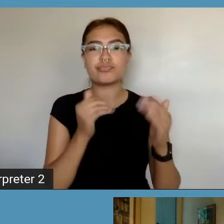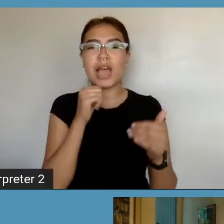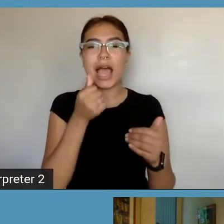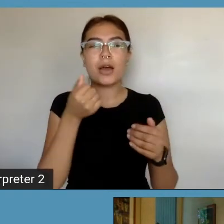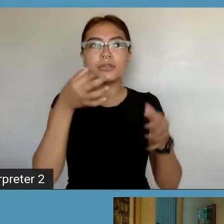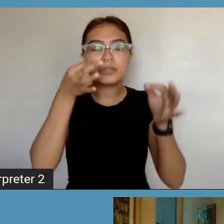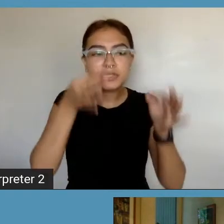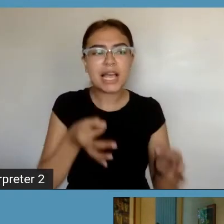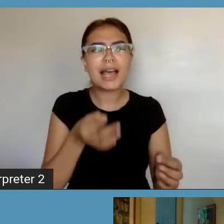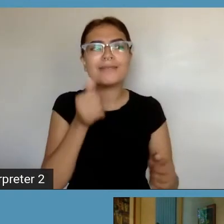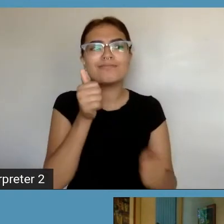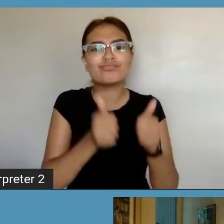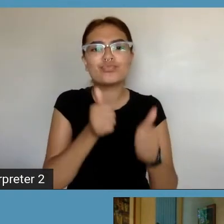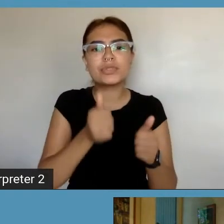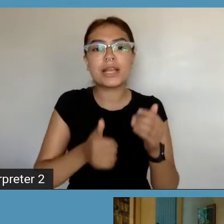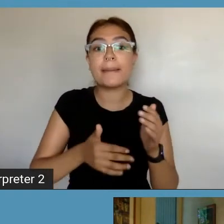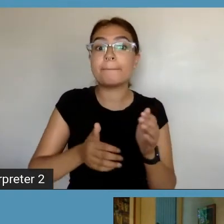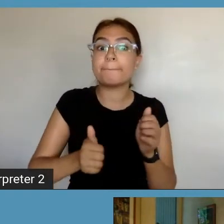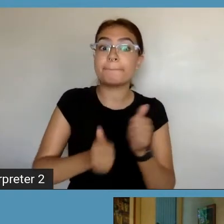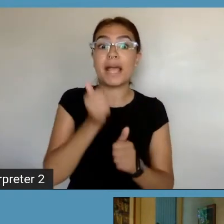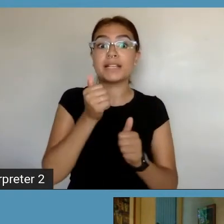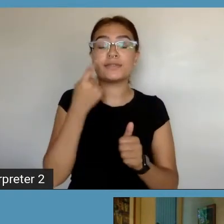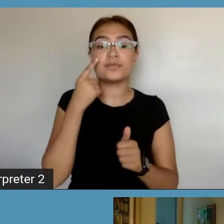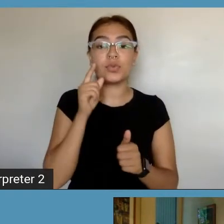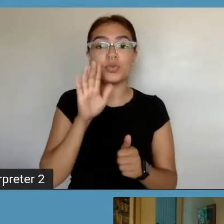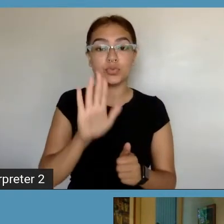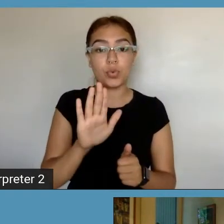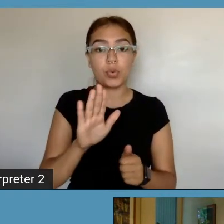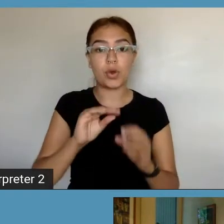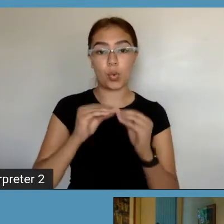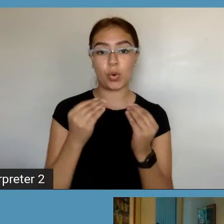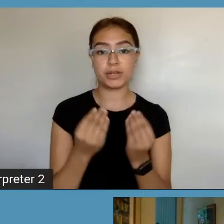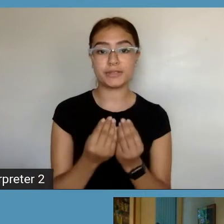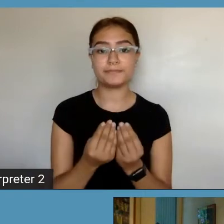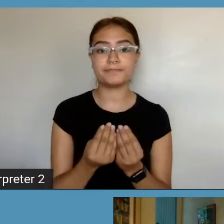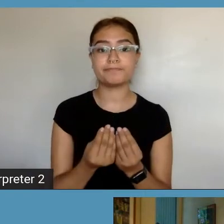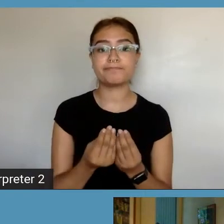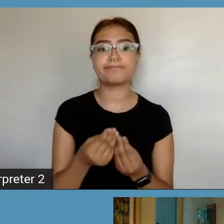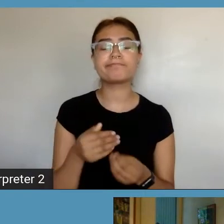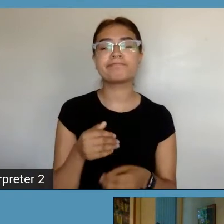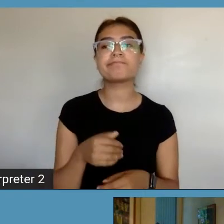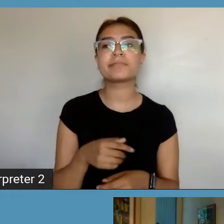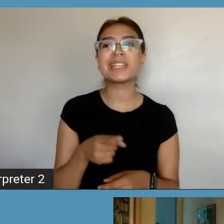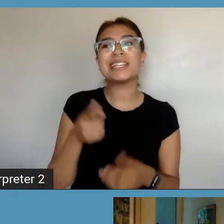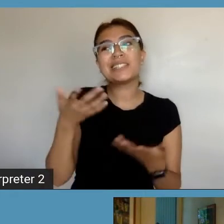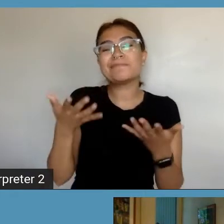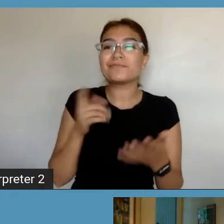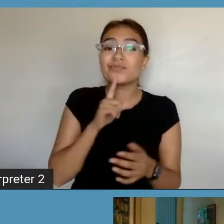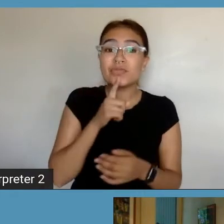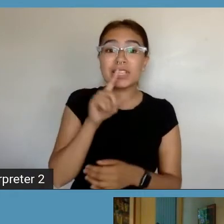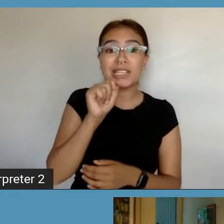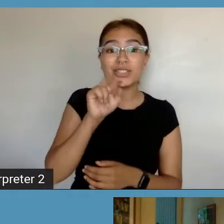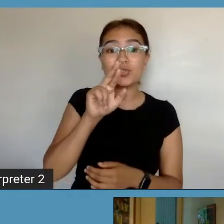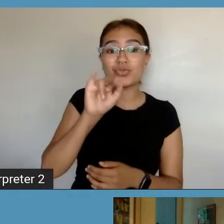That's a very good question, it is really trial and error, and you really have to test a lot of